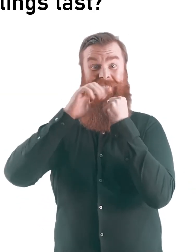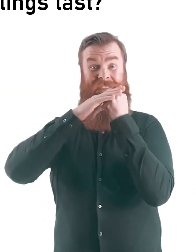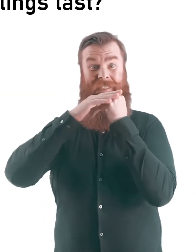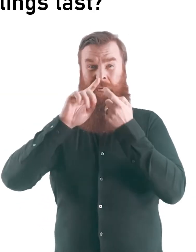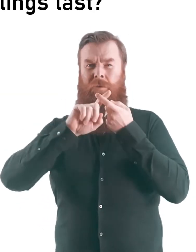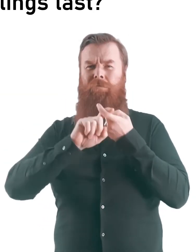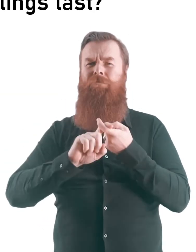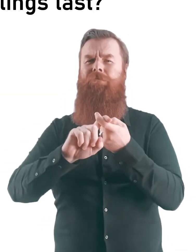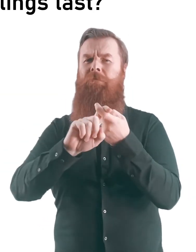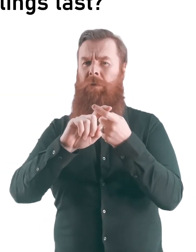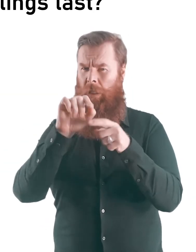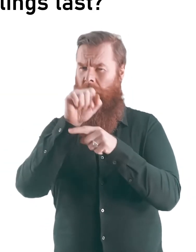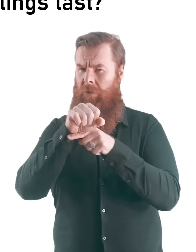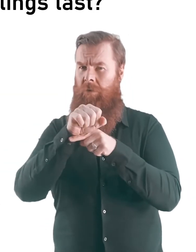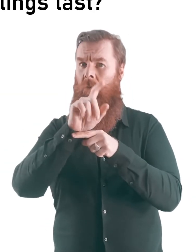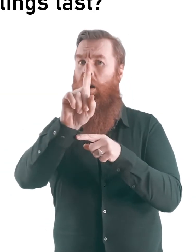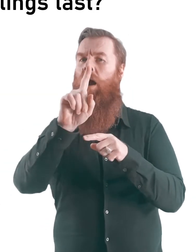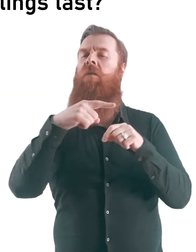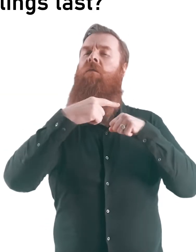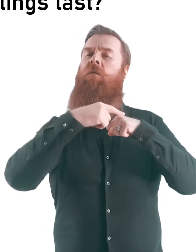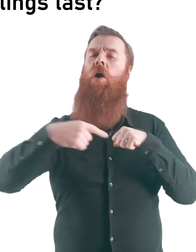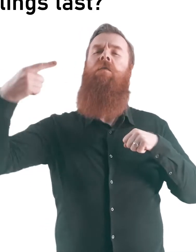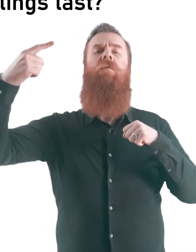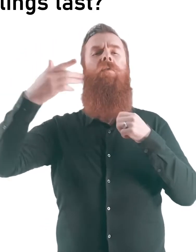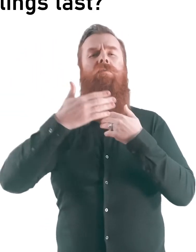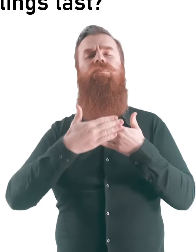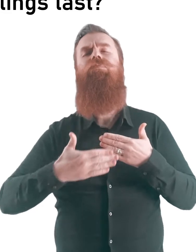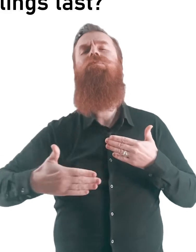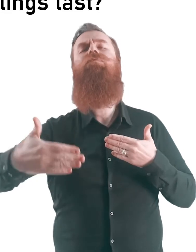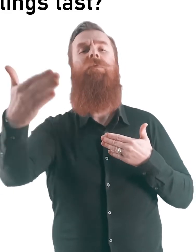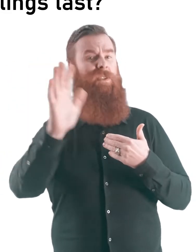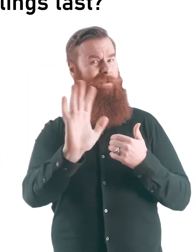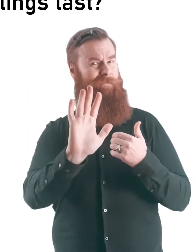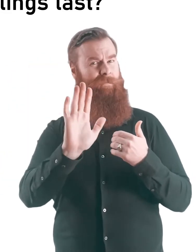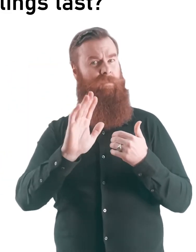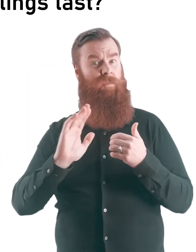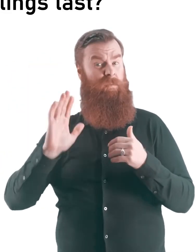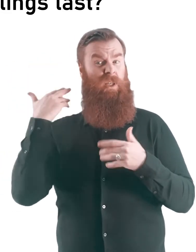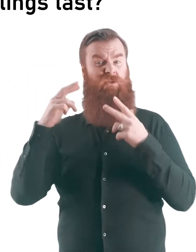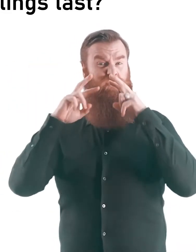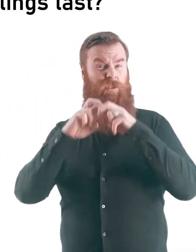Fillings can last a long time, but they will not last forever.